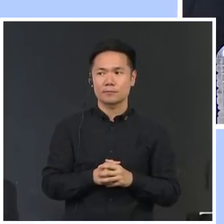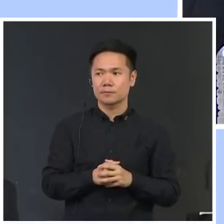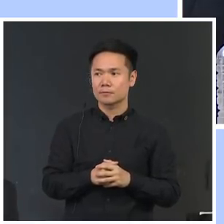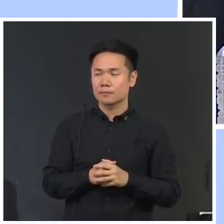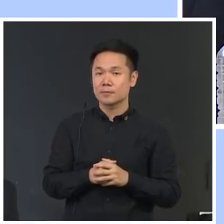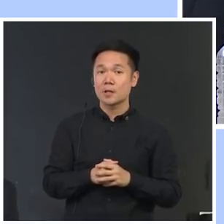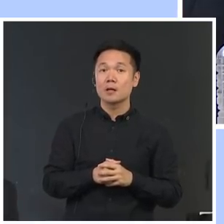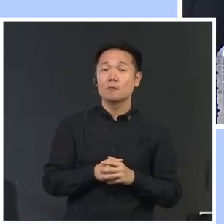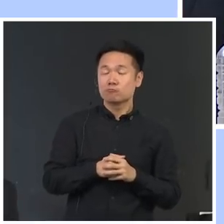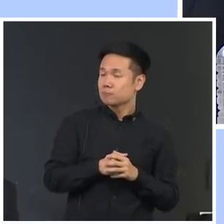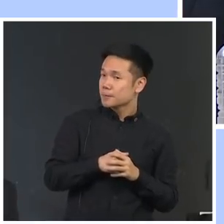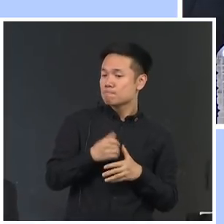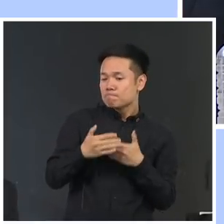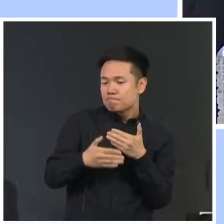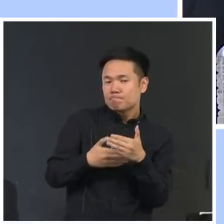Again, at the city level, the sign